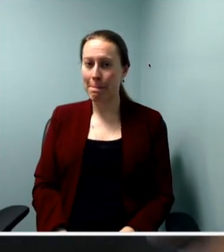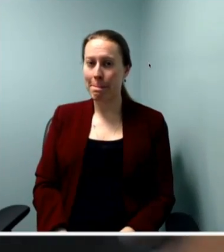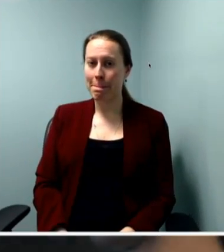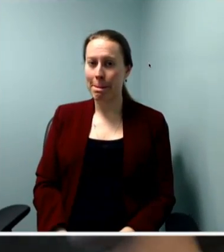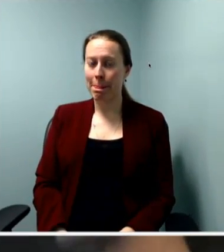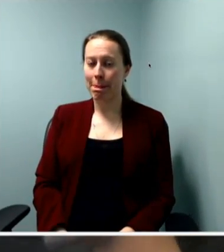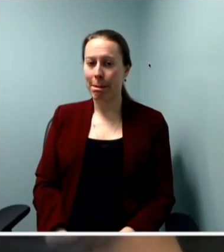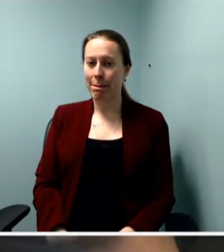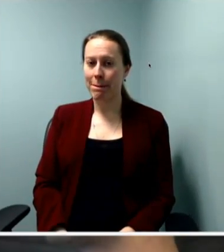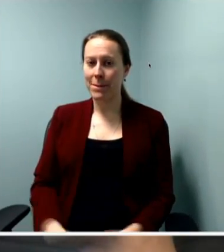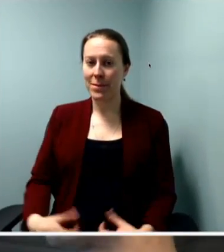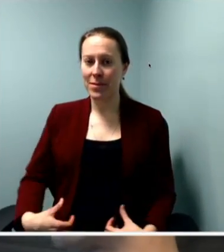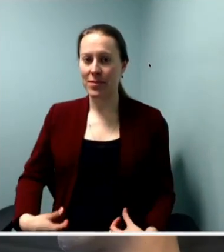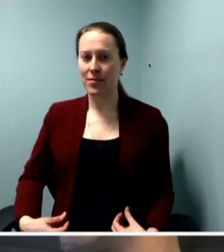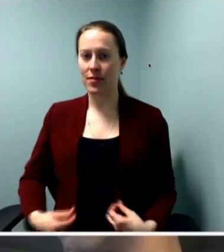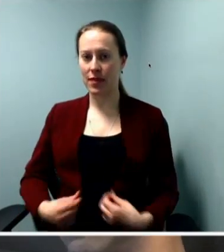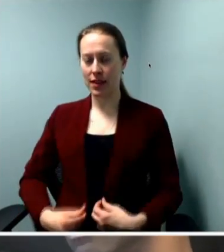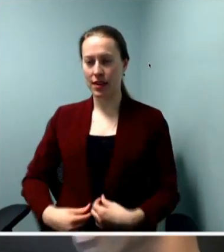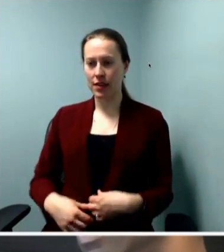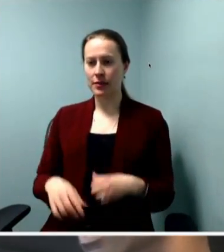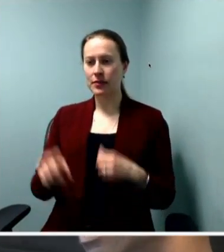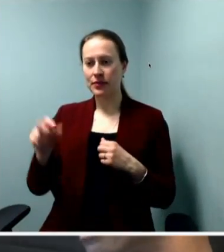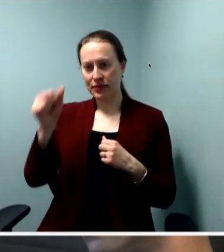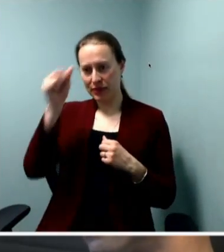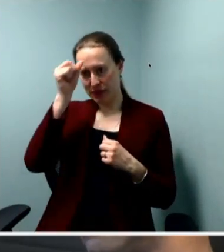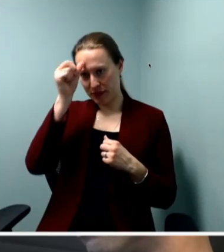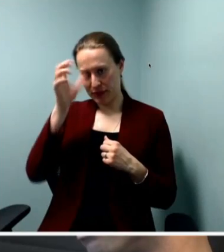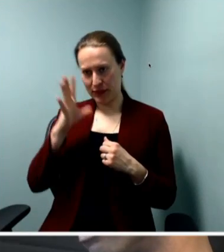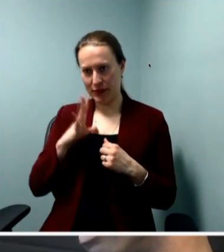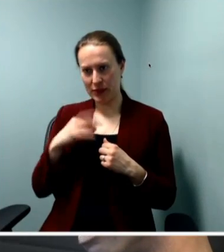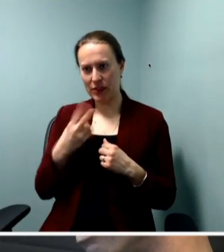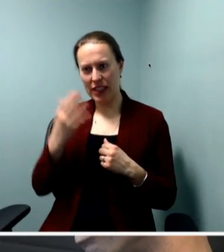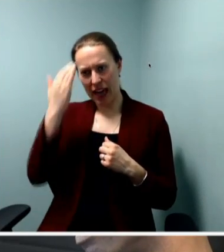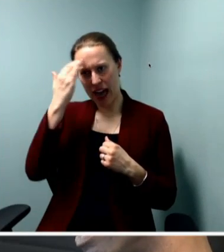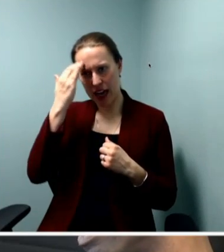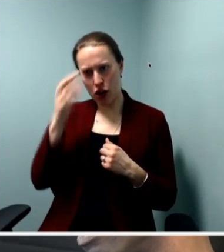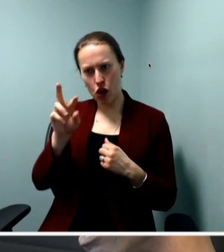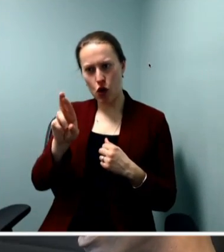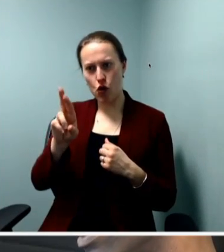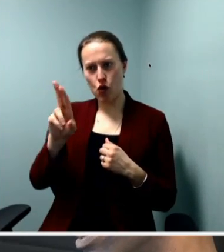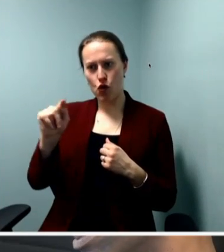Just a shout out, I know Ruth has a question, and Chris has a question.